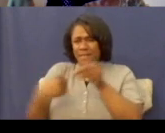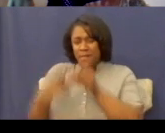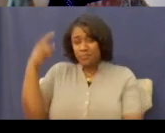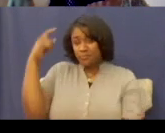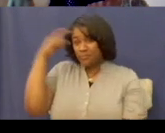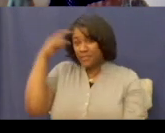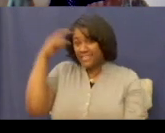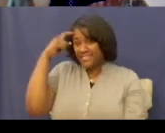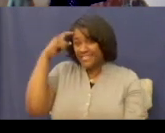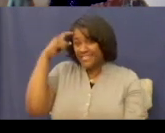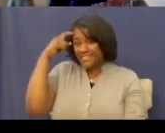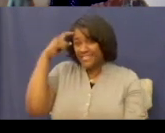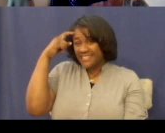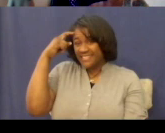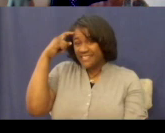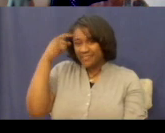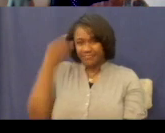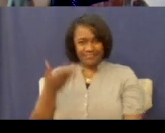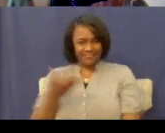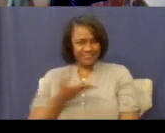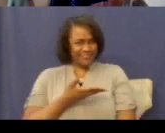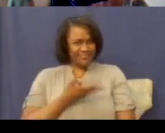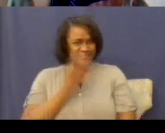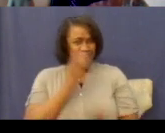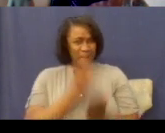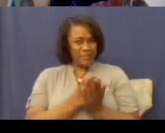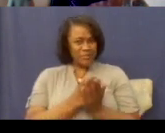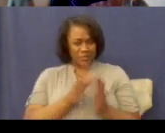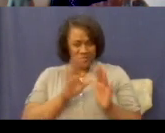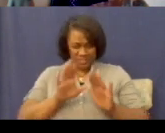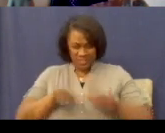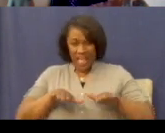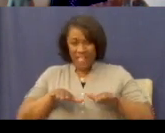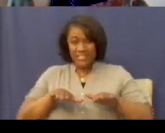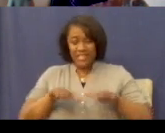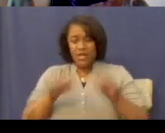So here's a picture of a child with a brain.